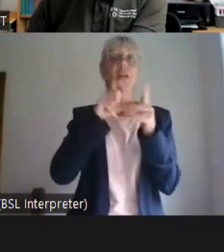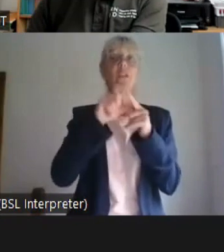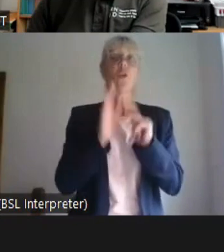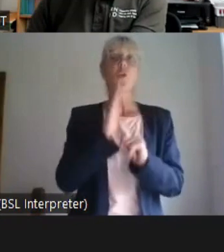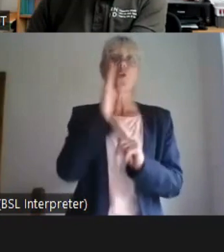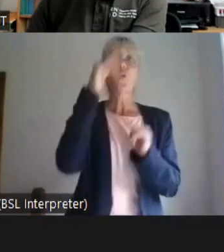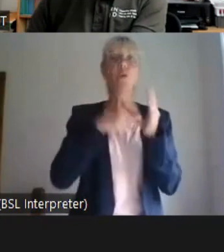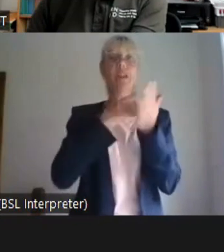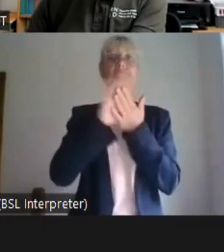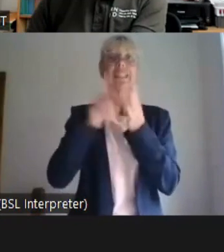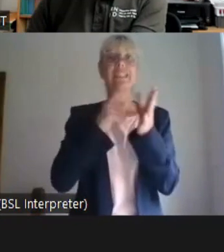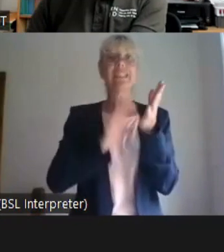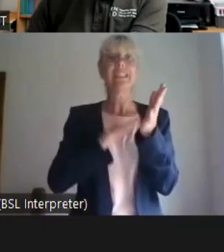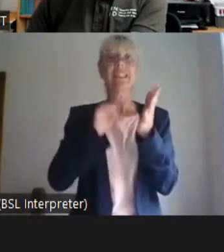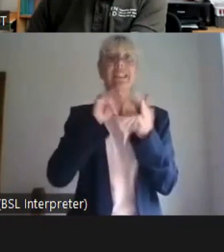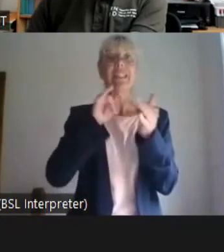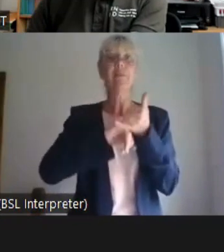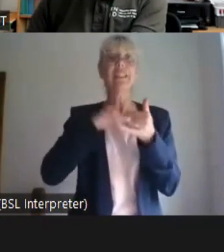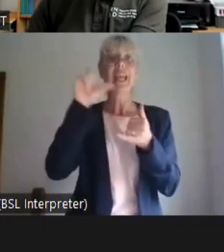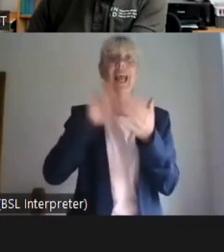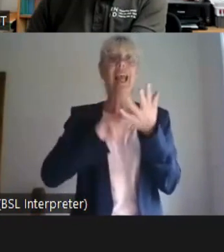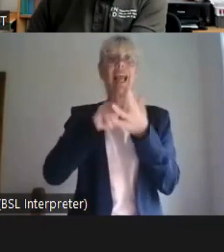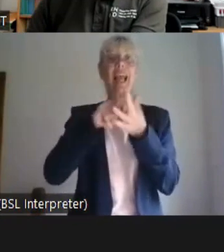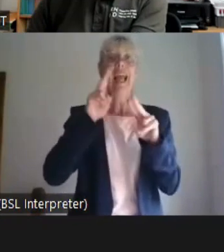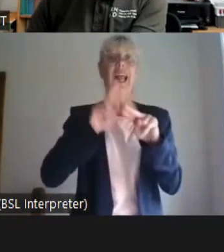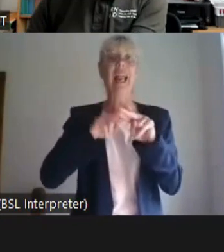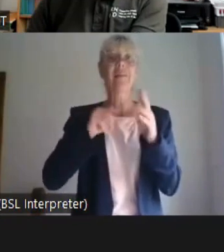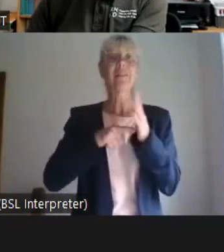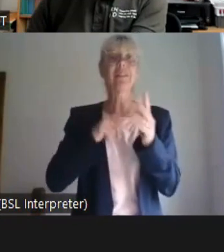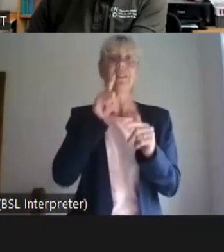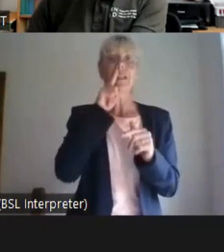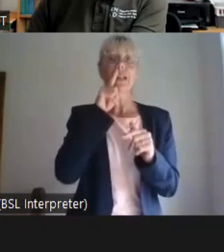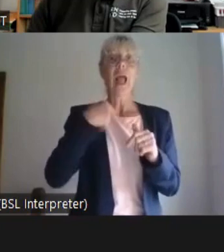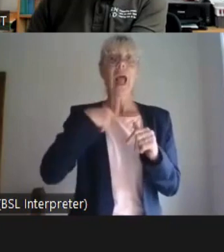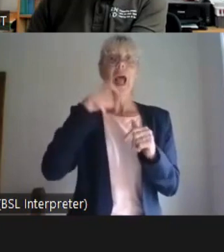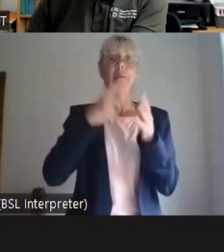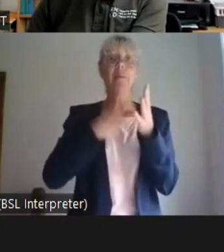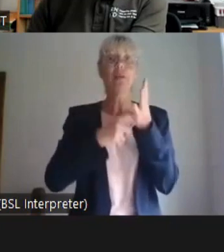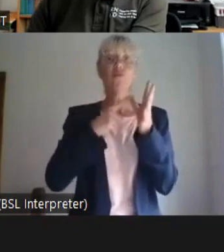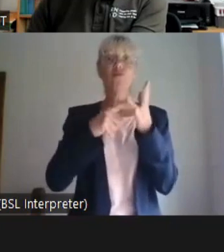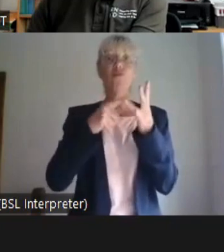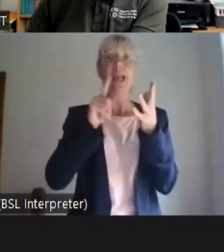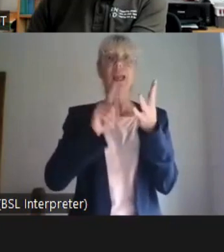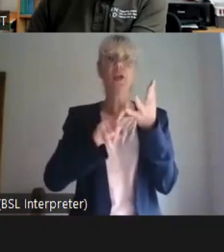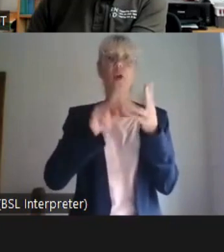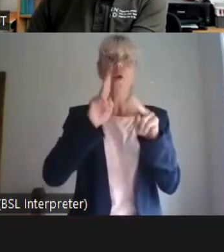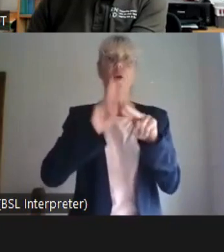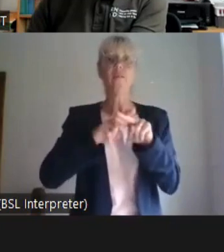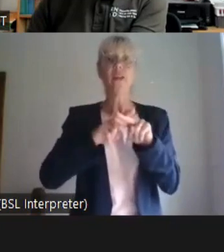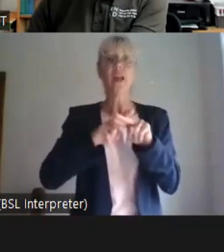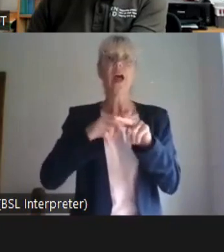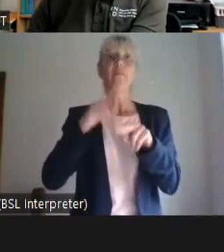I am Raouf Chorbachi I'm the audiological physician in the cleft team and